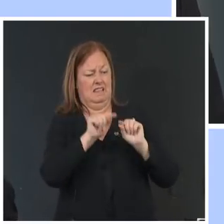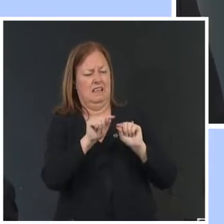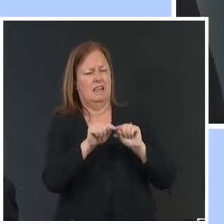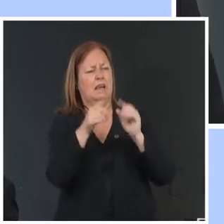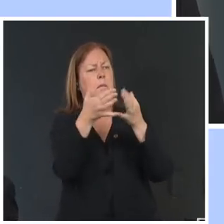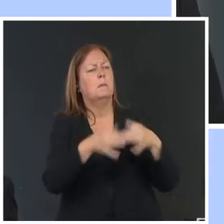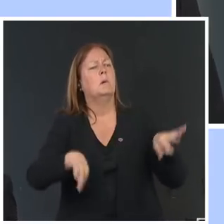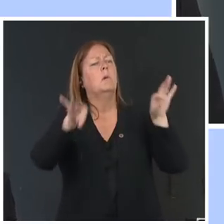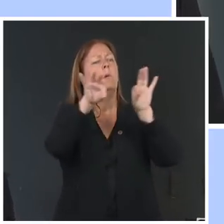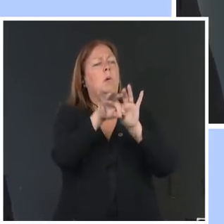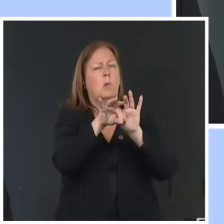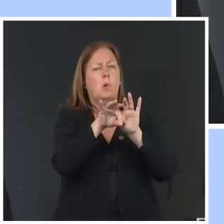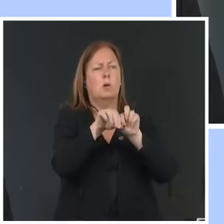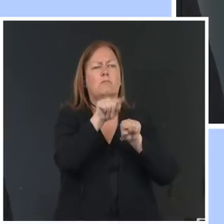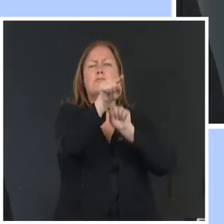on the